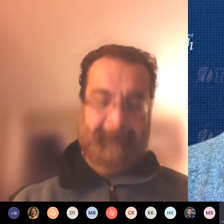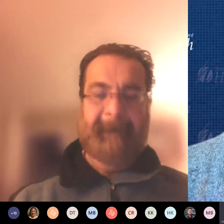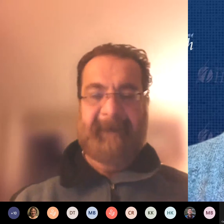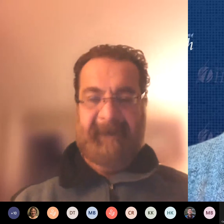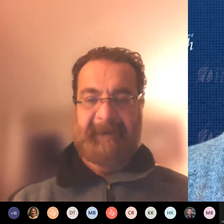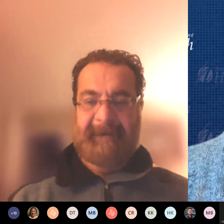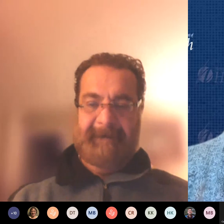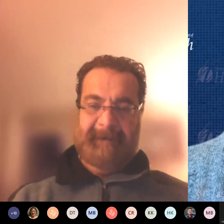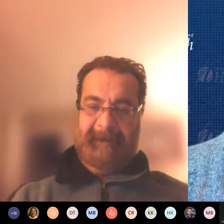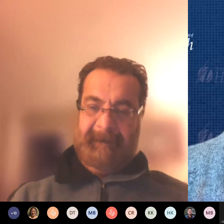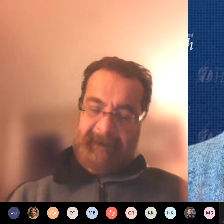Oh, no problem.